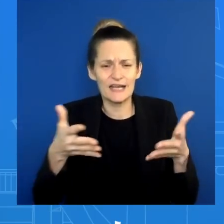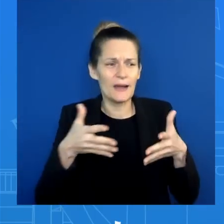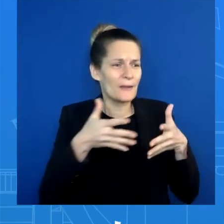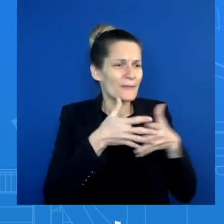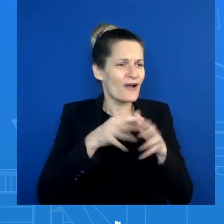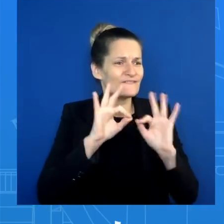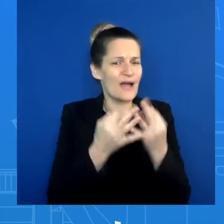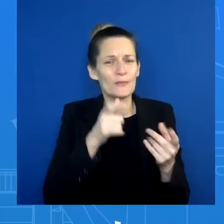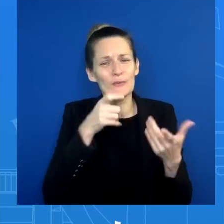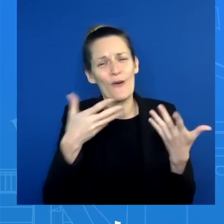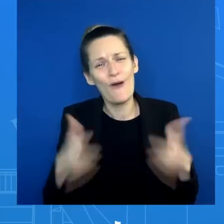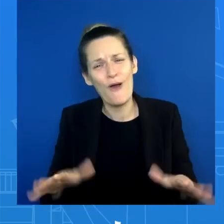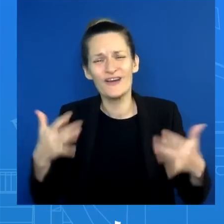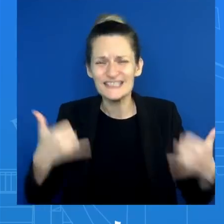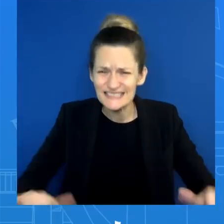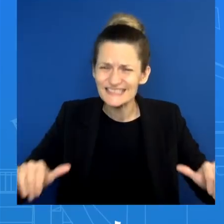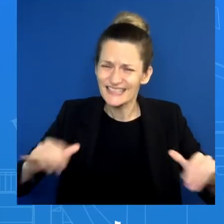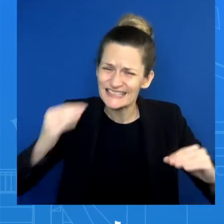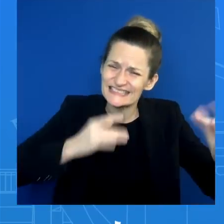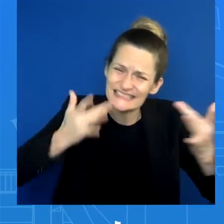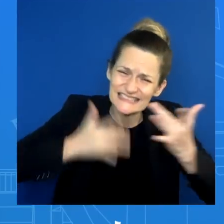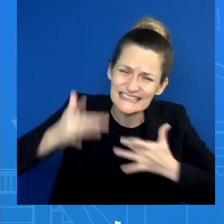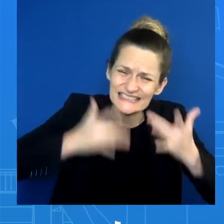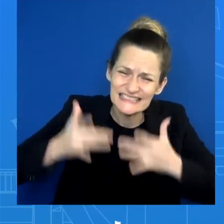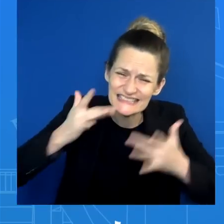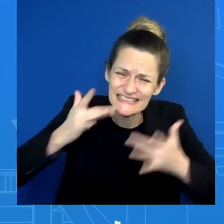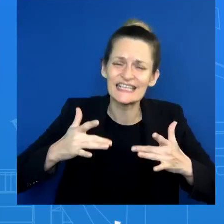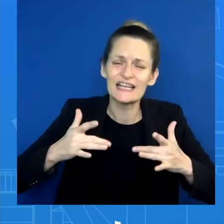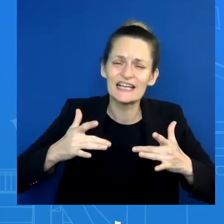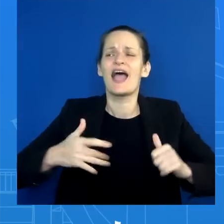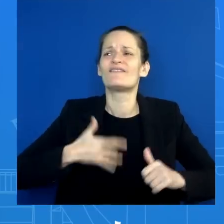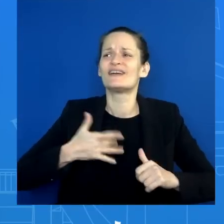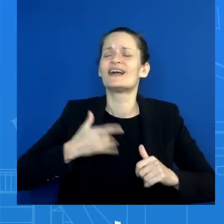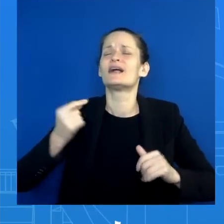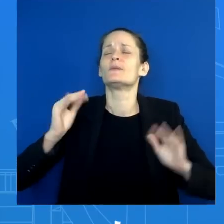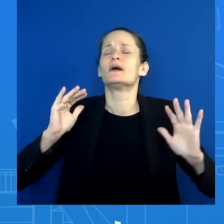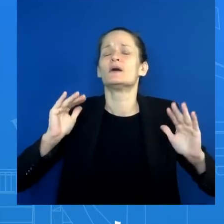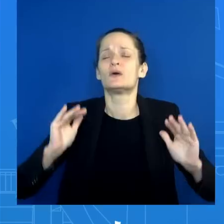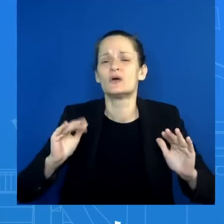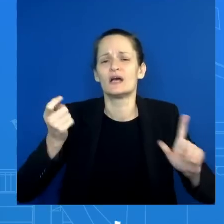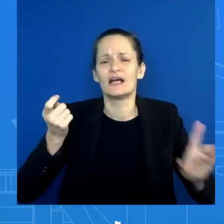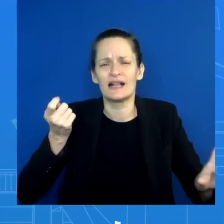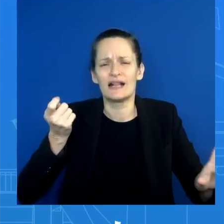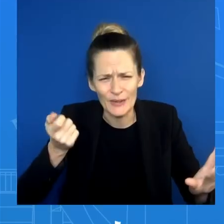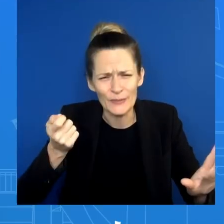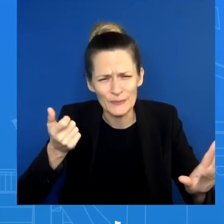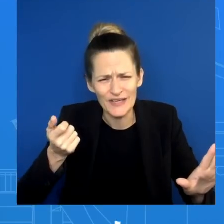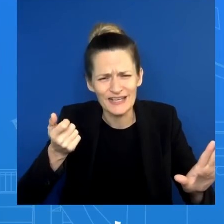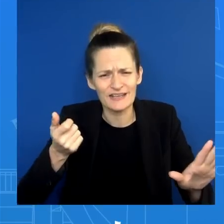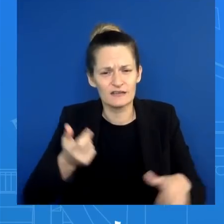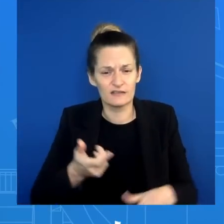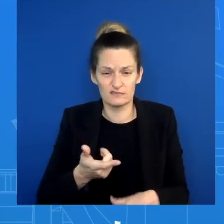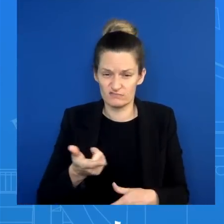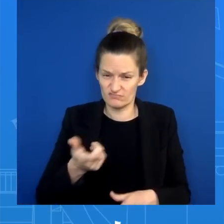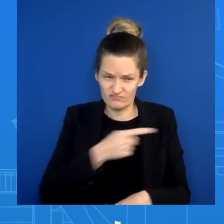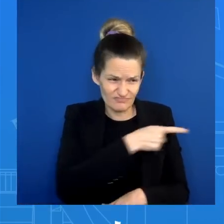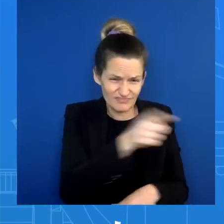and advocates, from teachers unions to labor groups to racial justice advocates who have applauded the president's announcement.